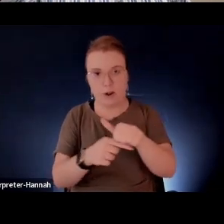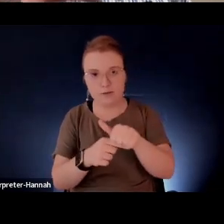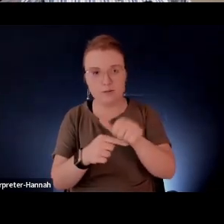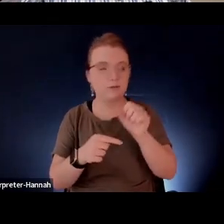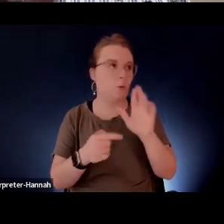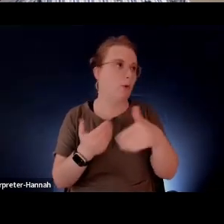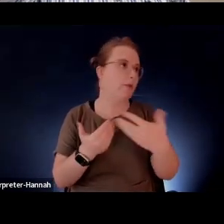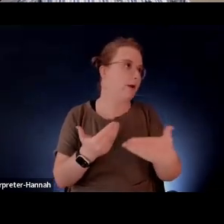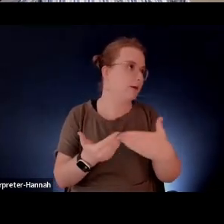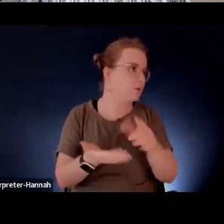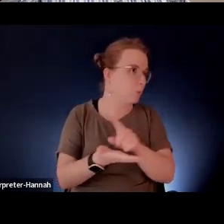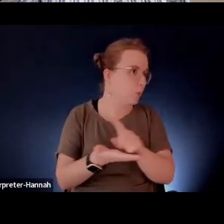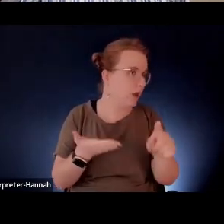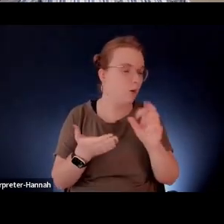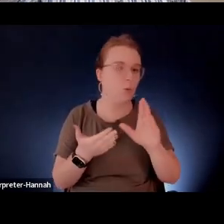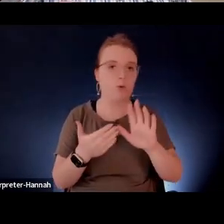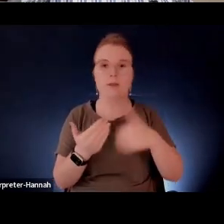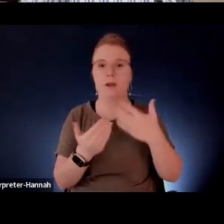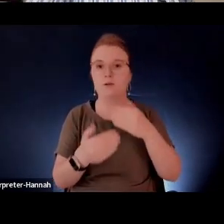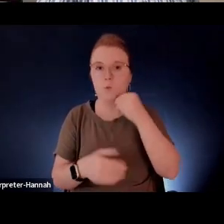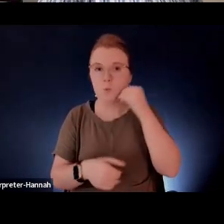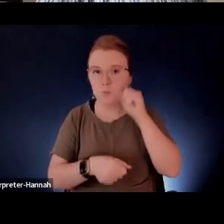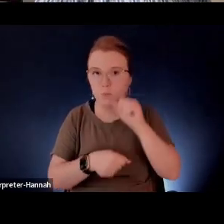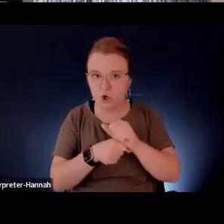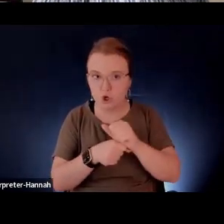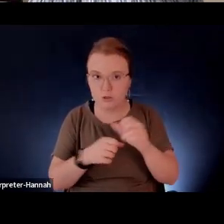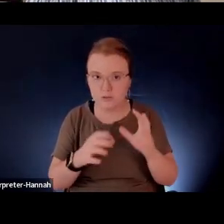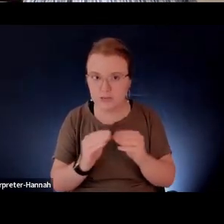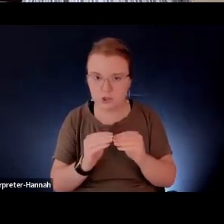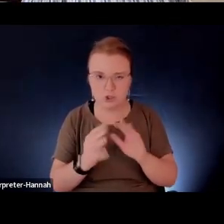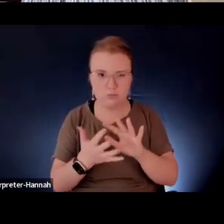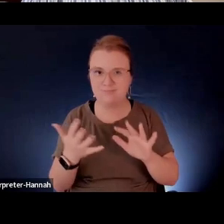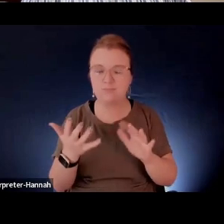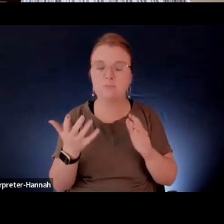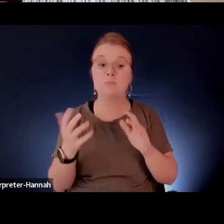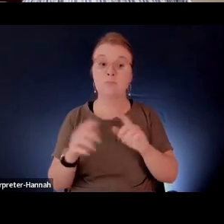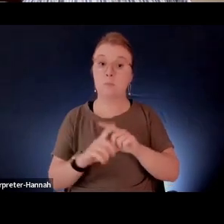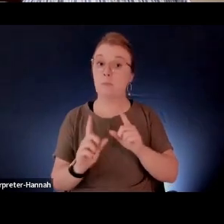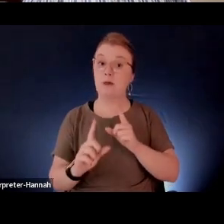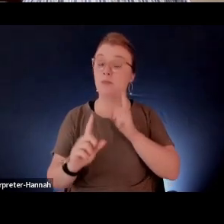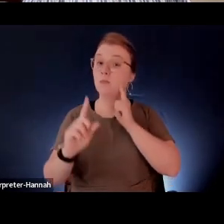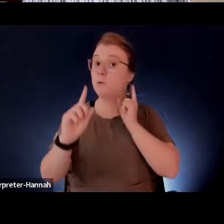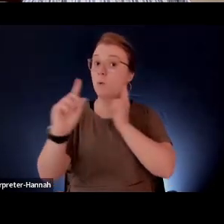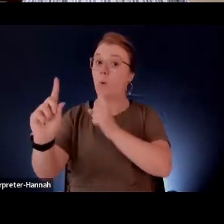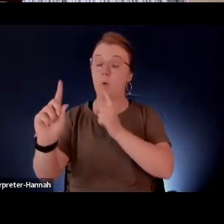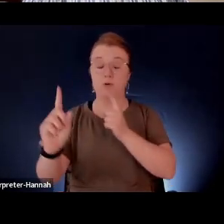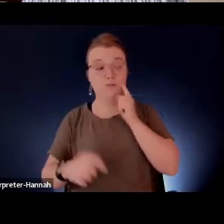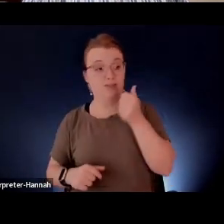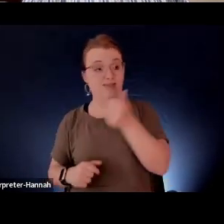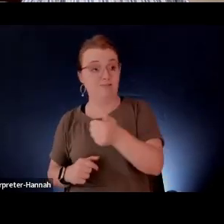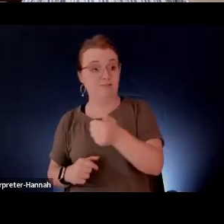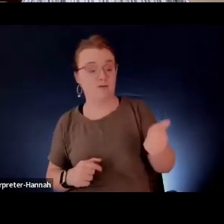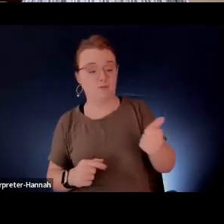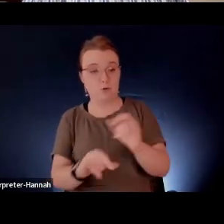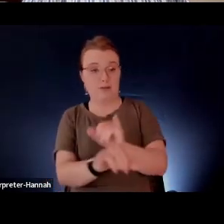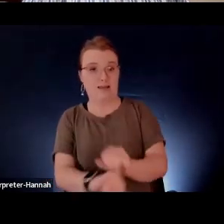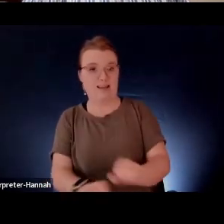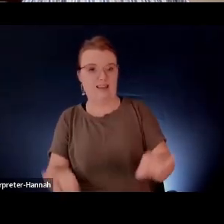or the next homework session. But the idea is to get them to be independent and intrinsically motivated